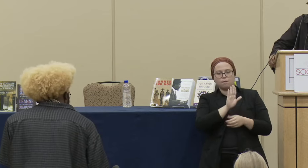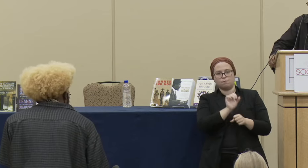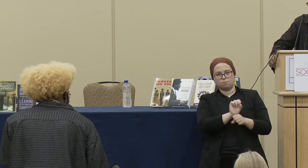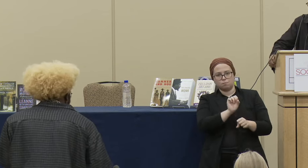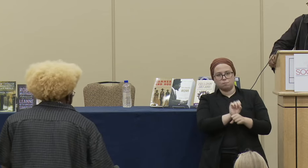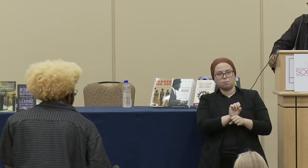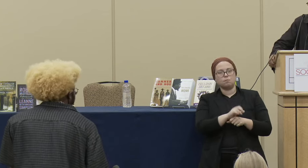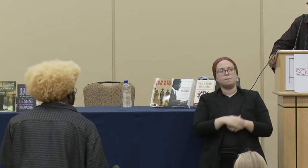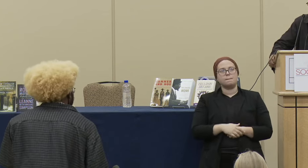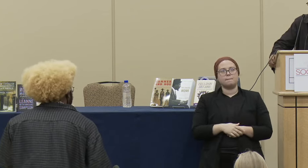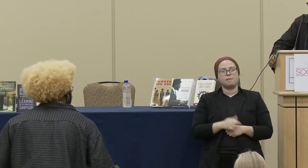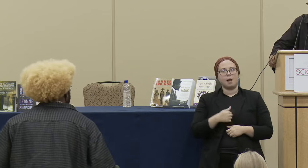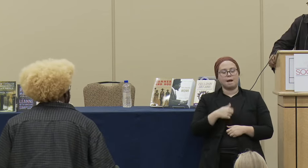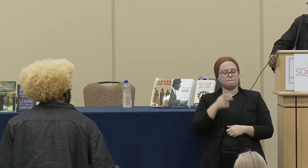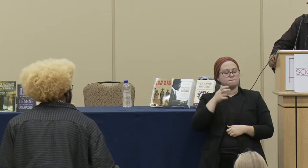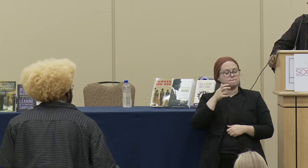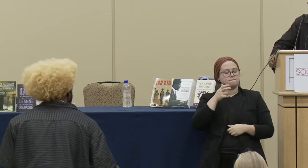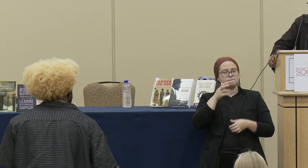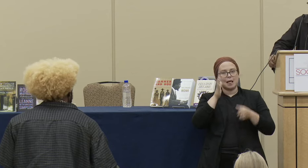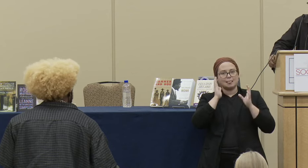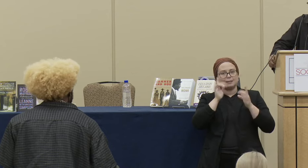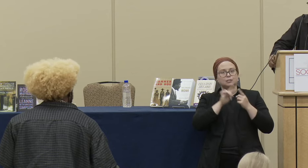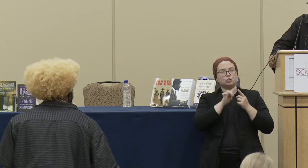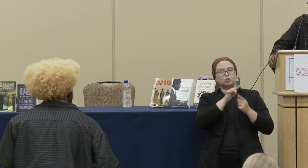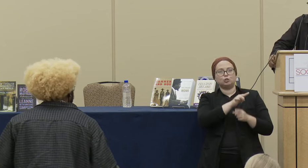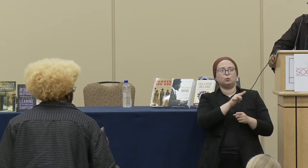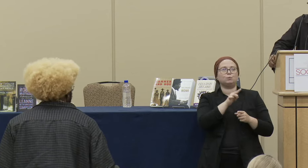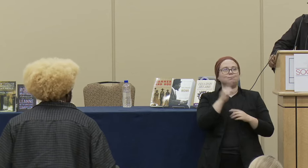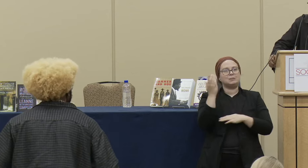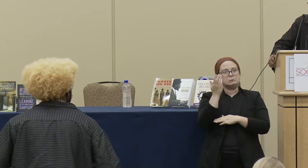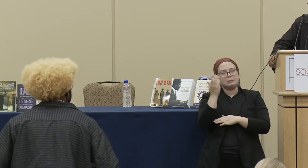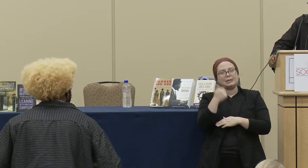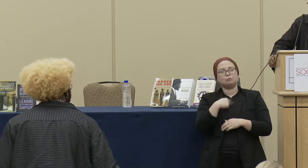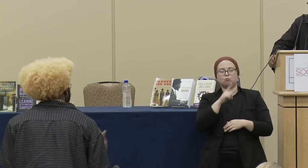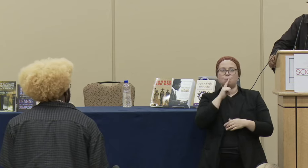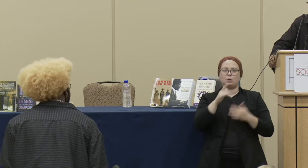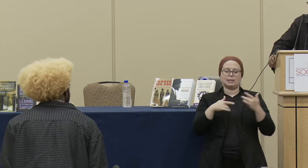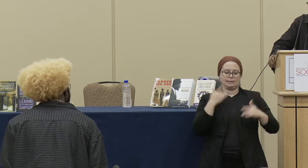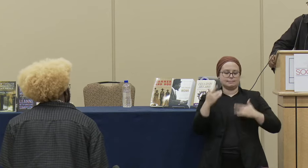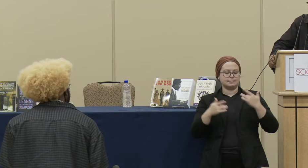to thank you so much, Robin, for this work you've done. I've